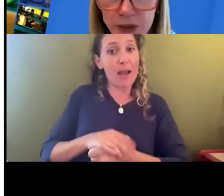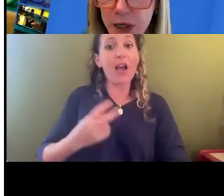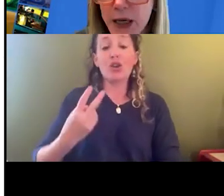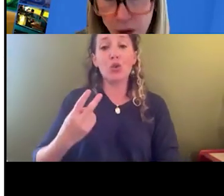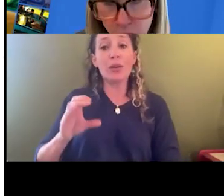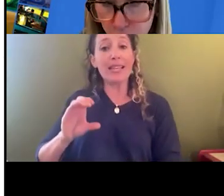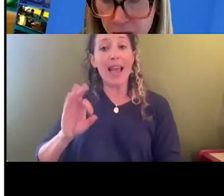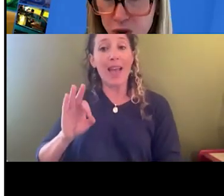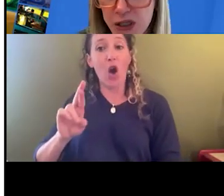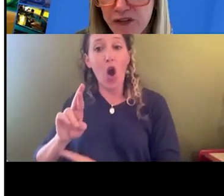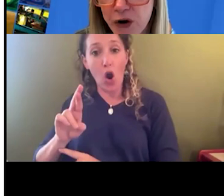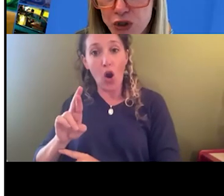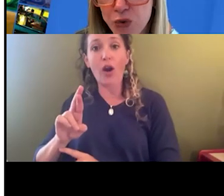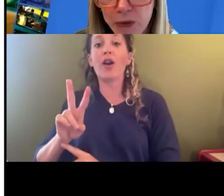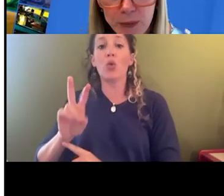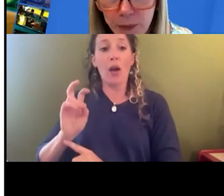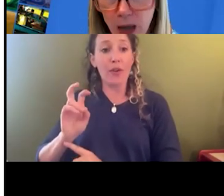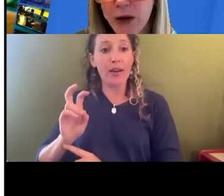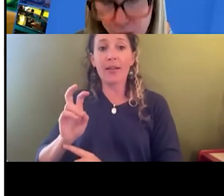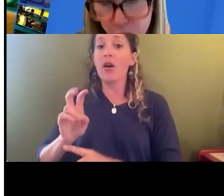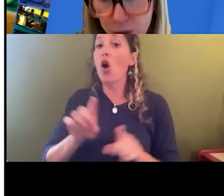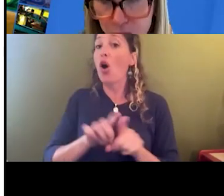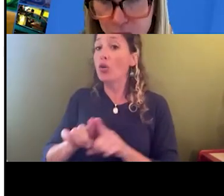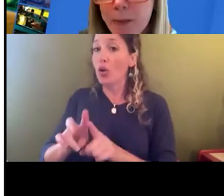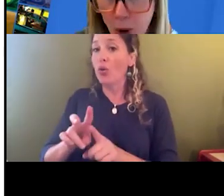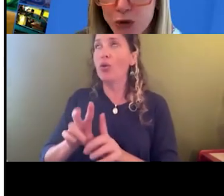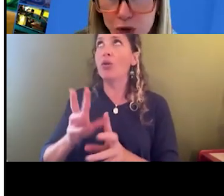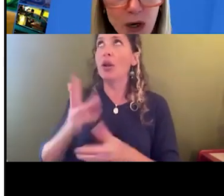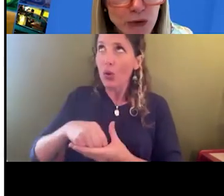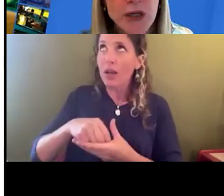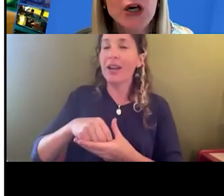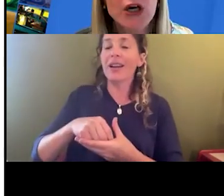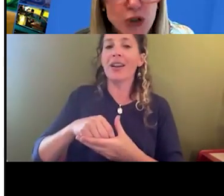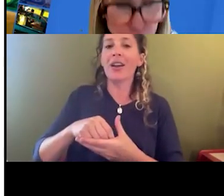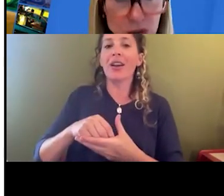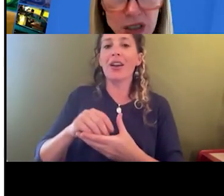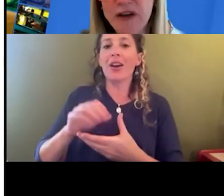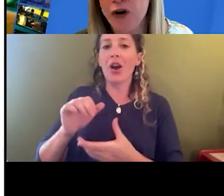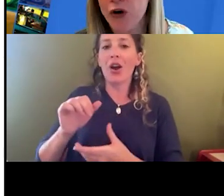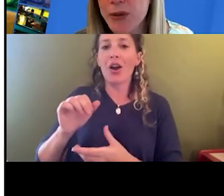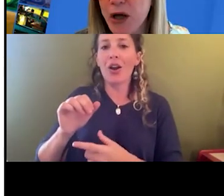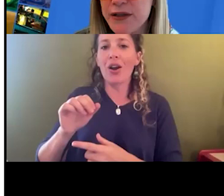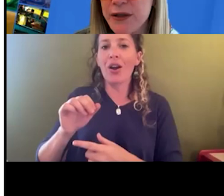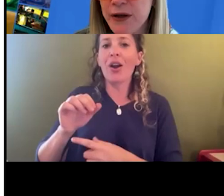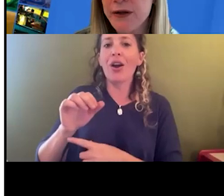including part 200, 2CFR applies.